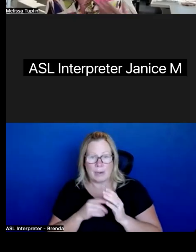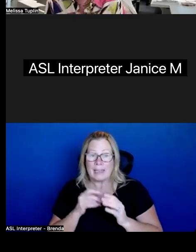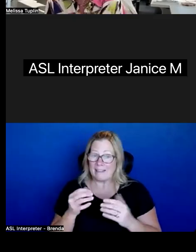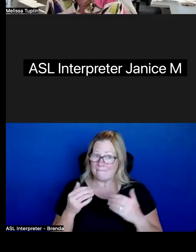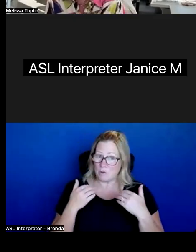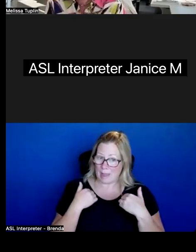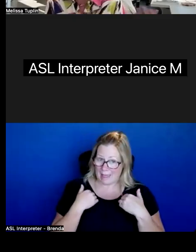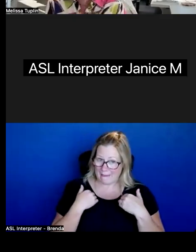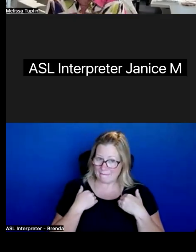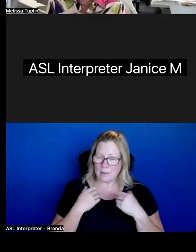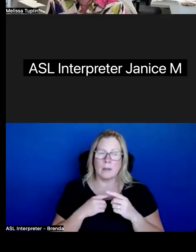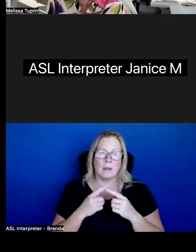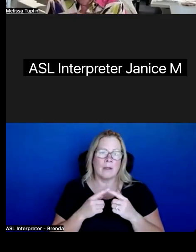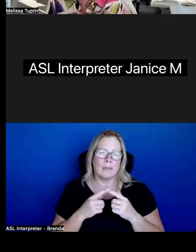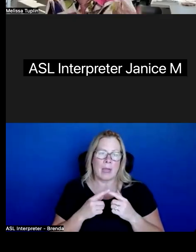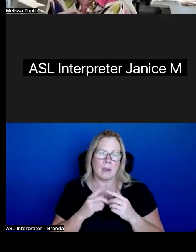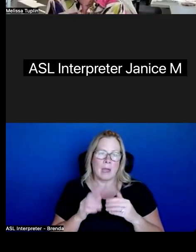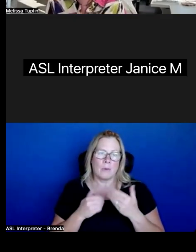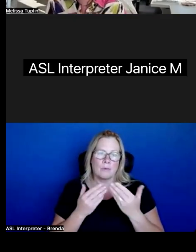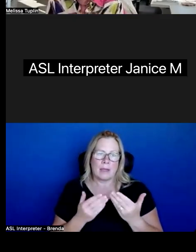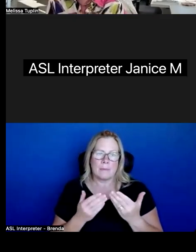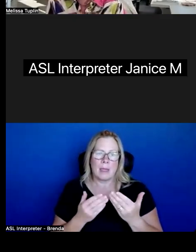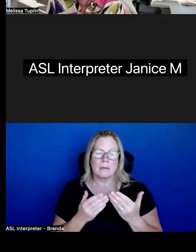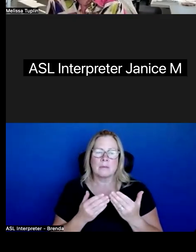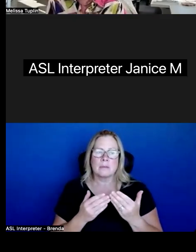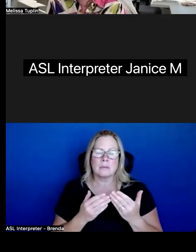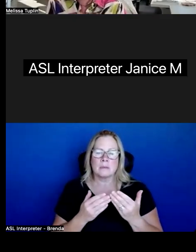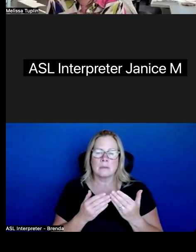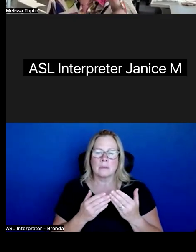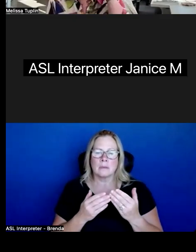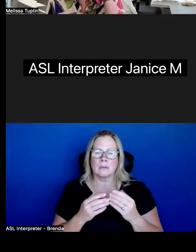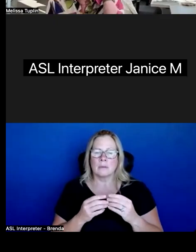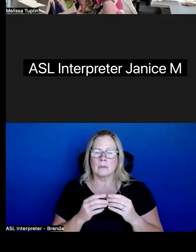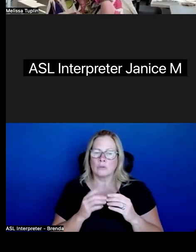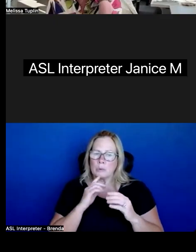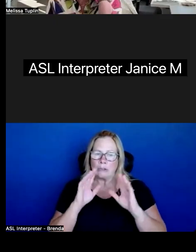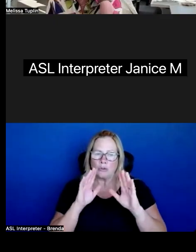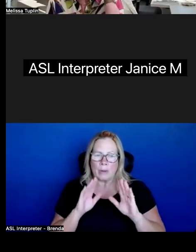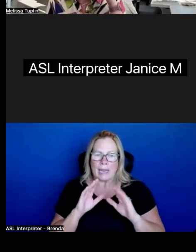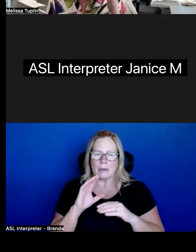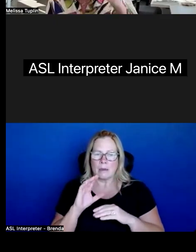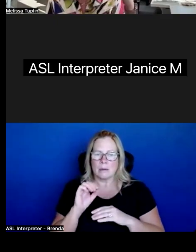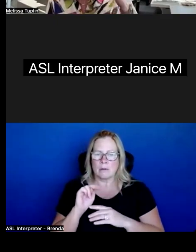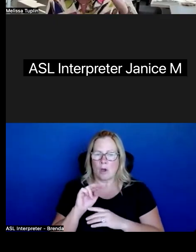I would recommend providing it. It's really great context and information for assessors and staff to